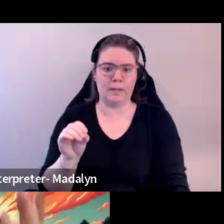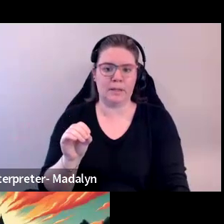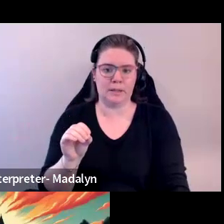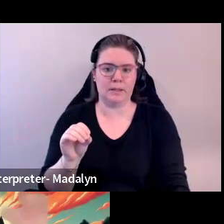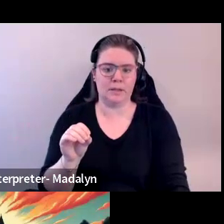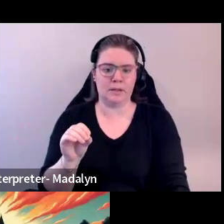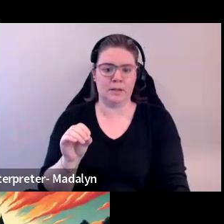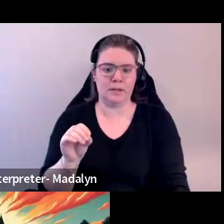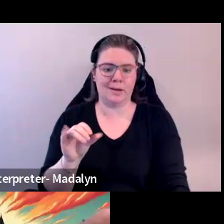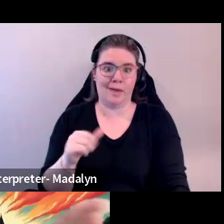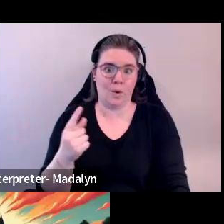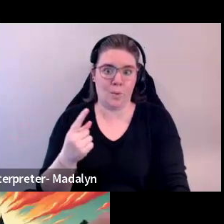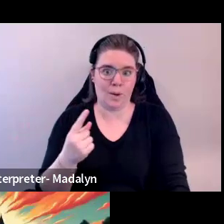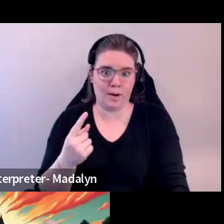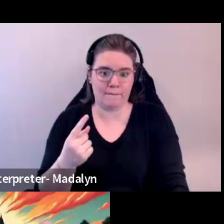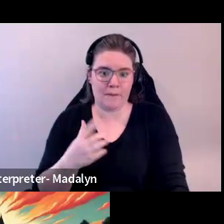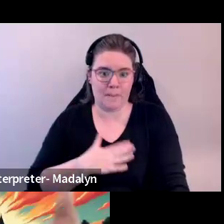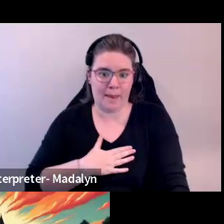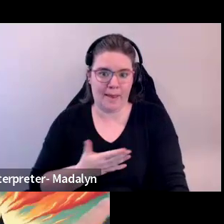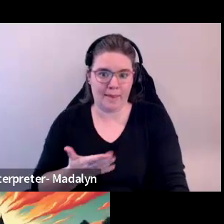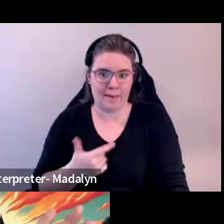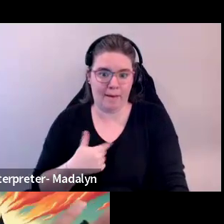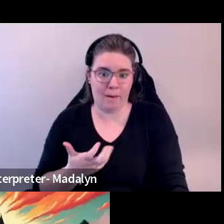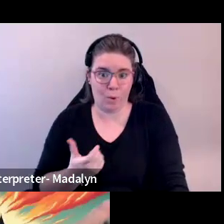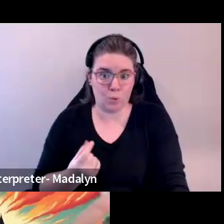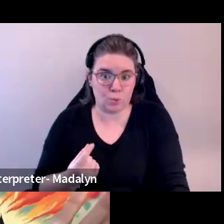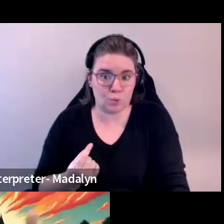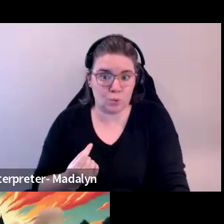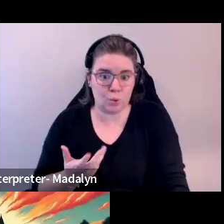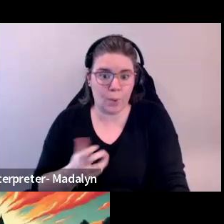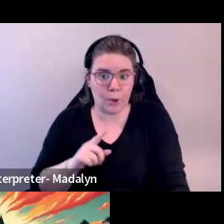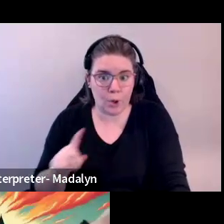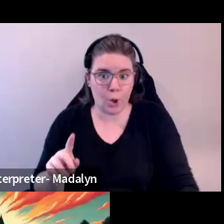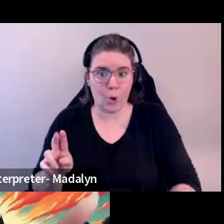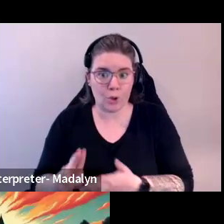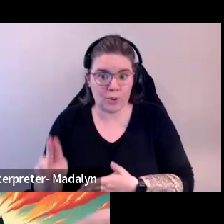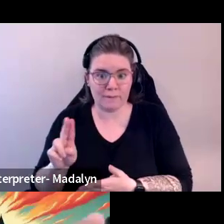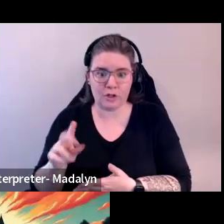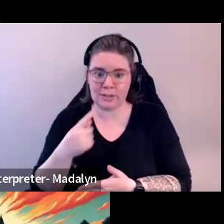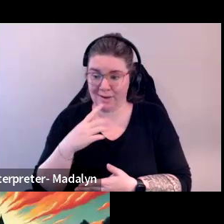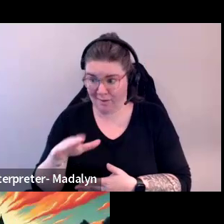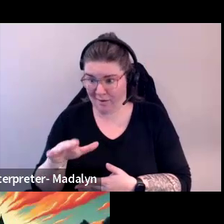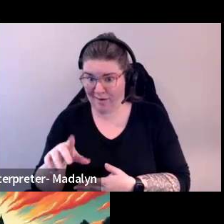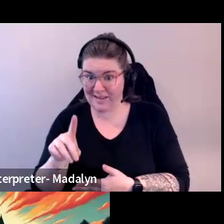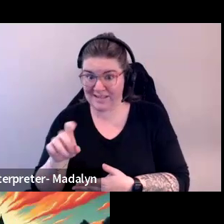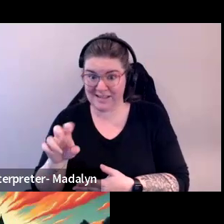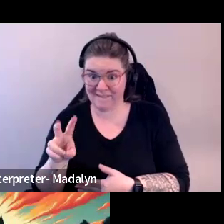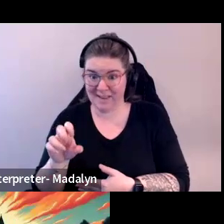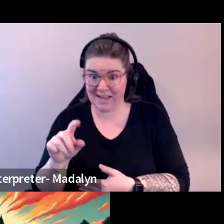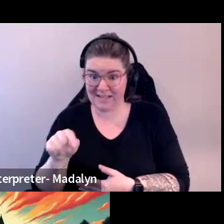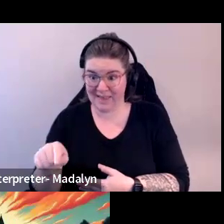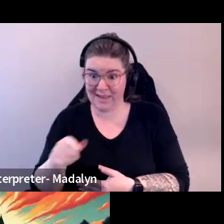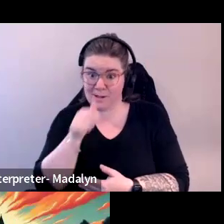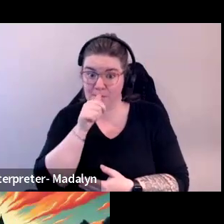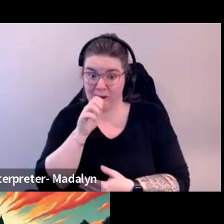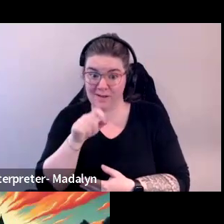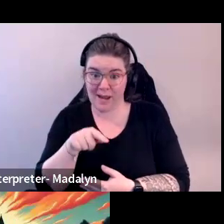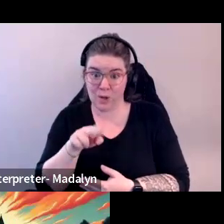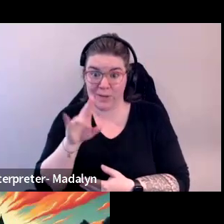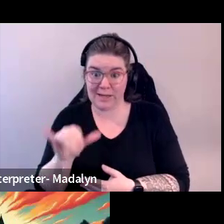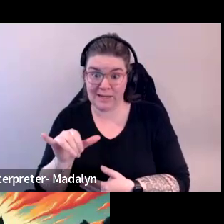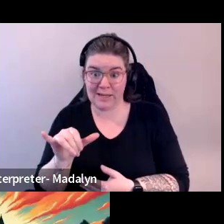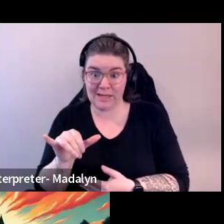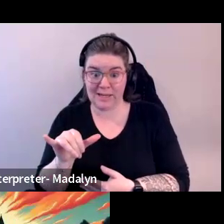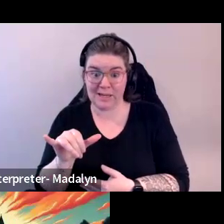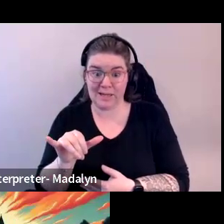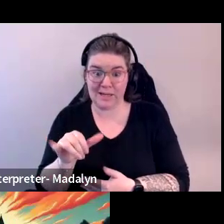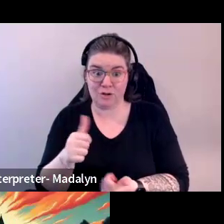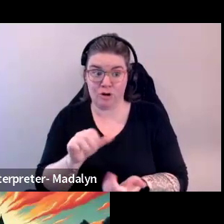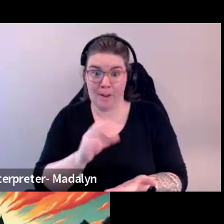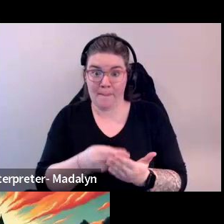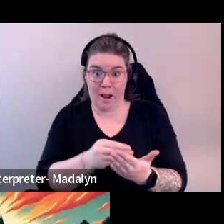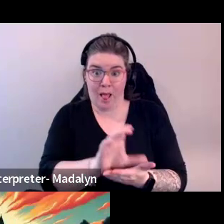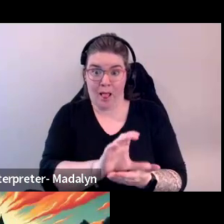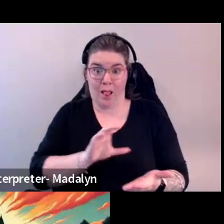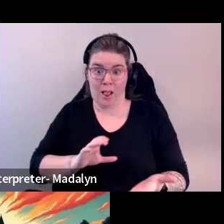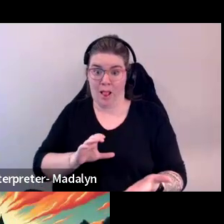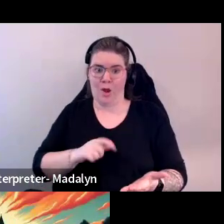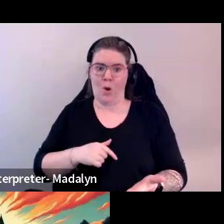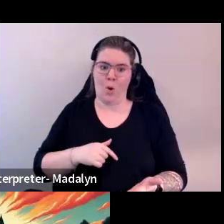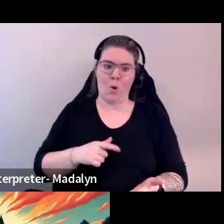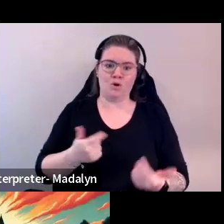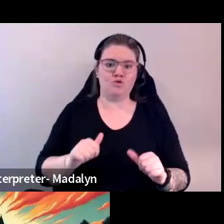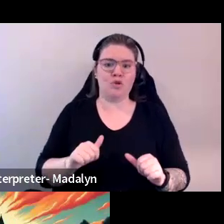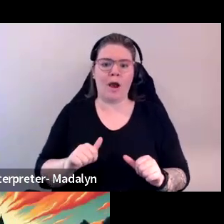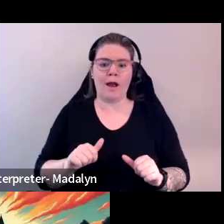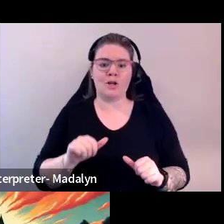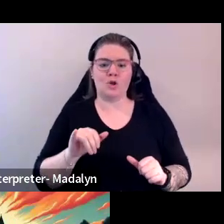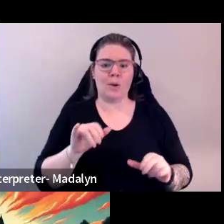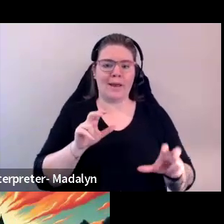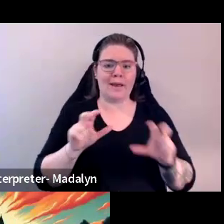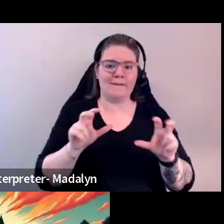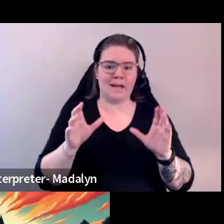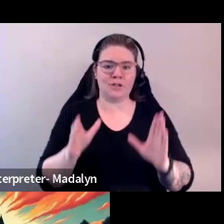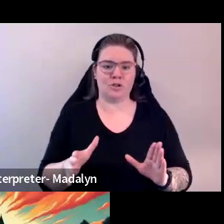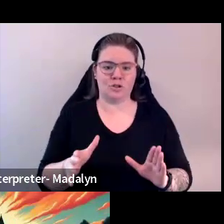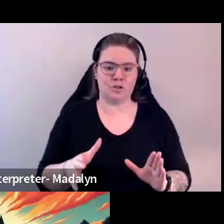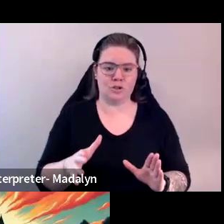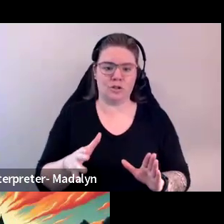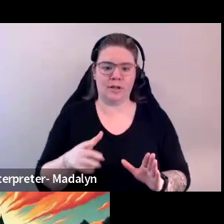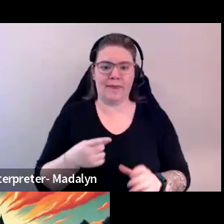Tom Olin: and that's one of my situations that I wanna do is go go to the universities and and say, Hey, divest from these private equity firm. That's another. Another way of getting to them is going after the investors, you know, because they use private equity uses other people's monies.